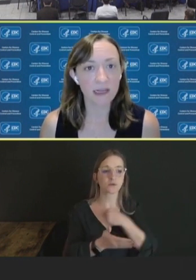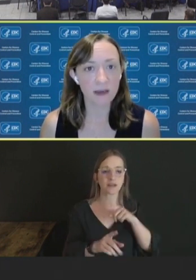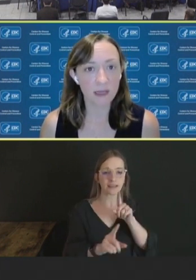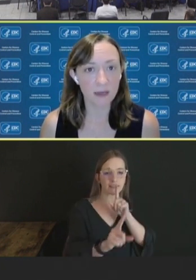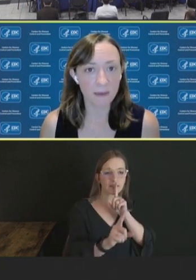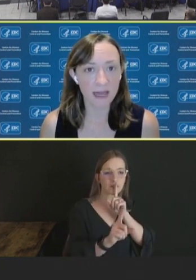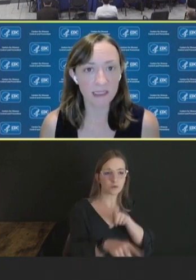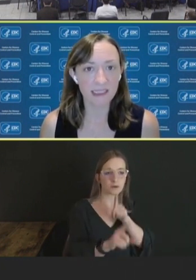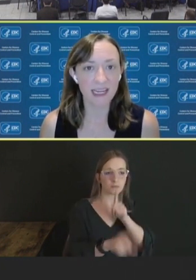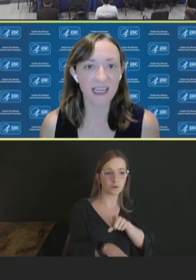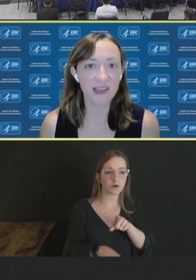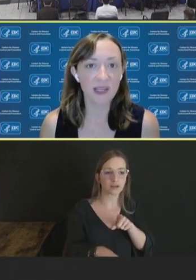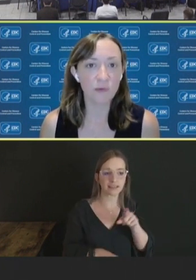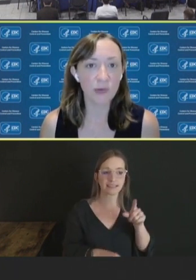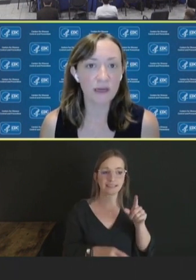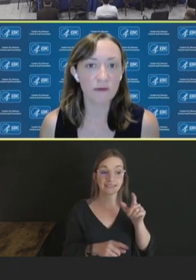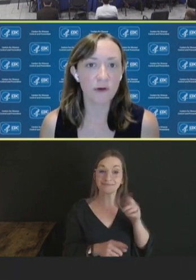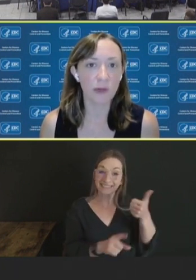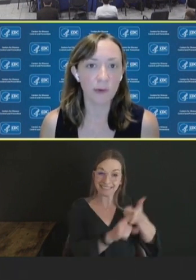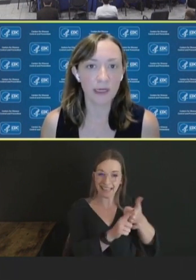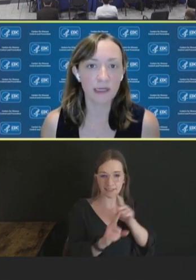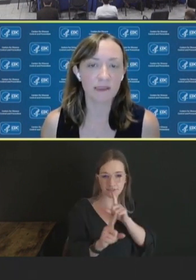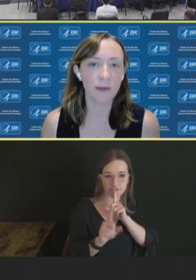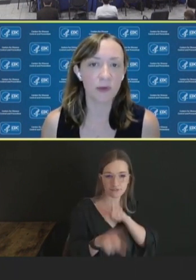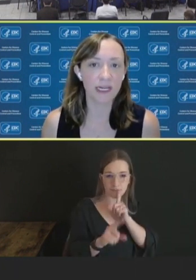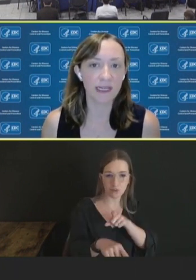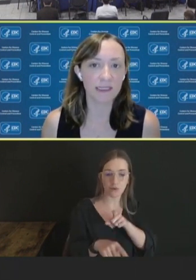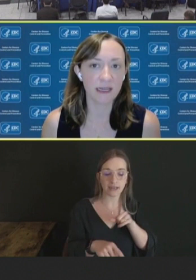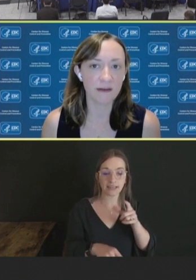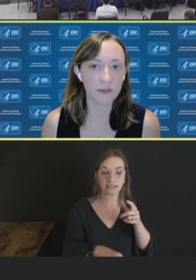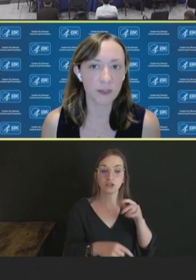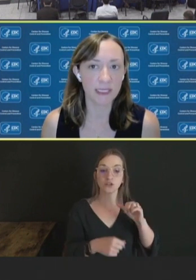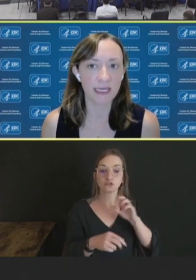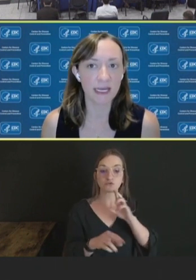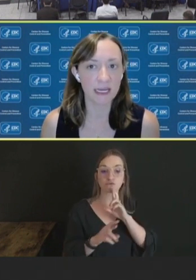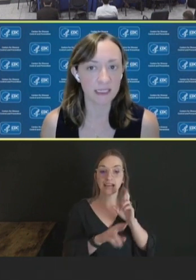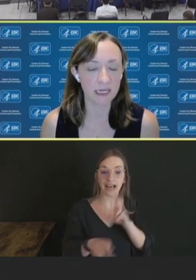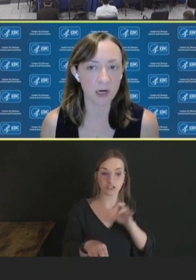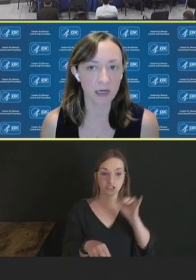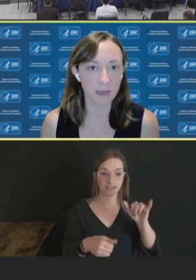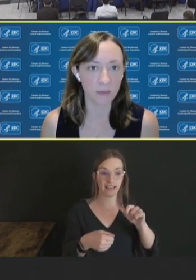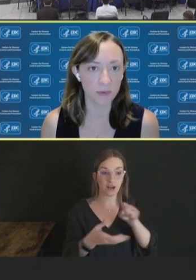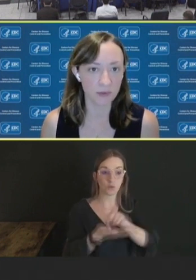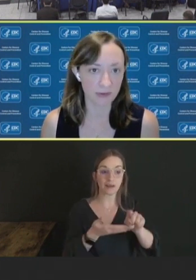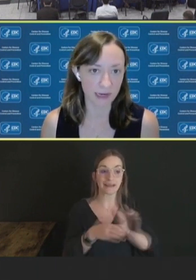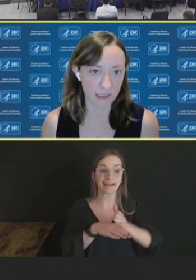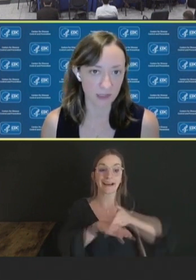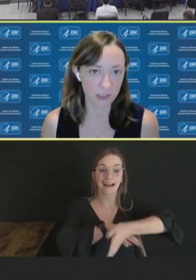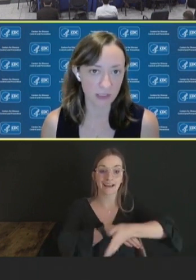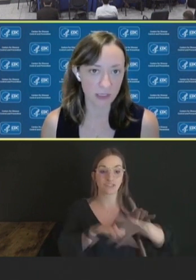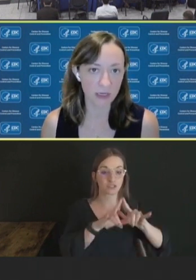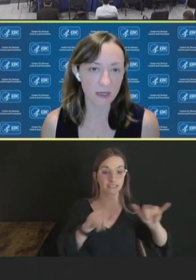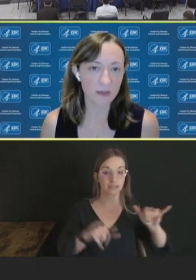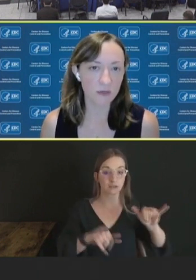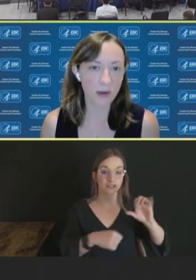health impacts in the week following simultaneous influenza and mRNA booster vaccination to